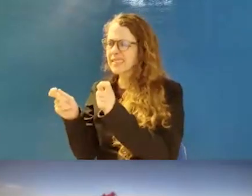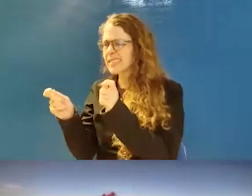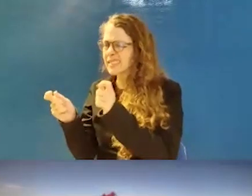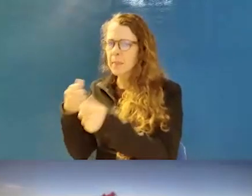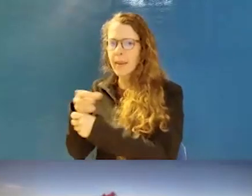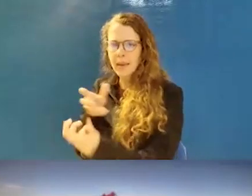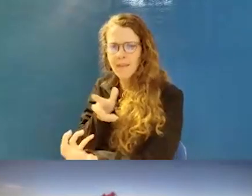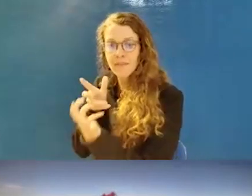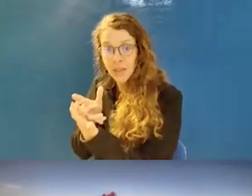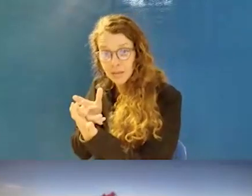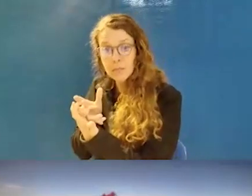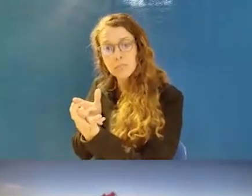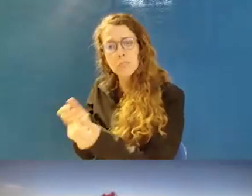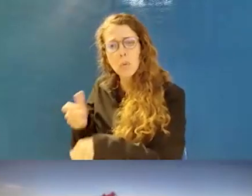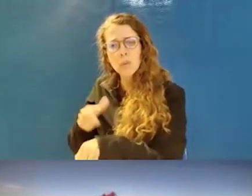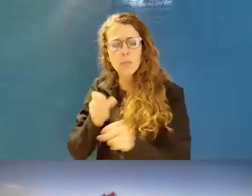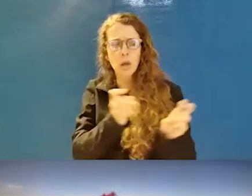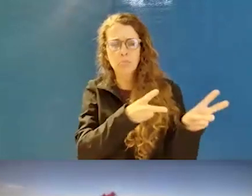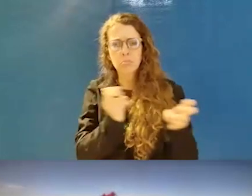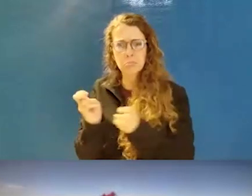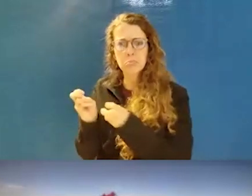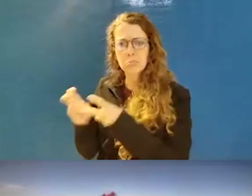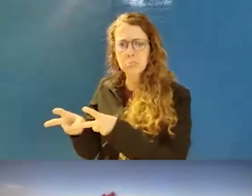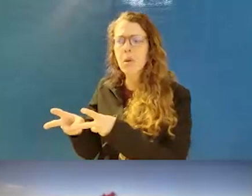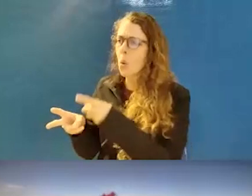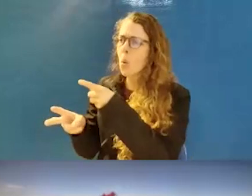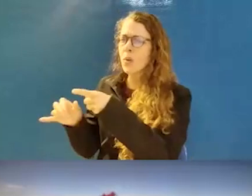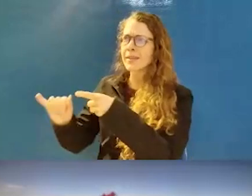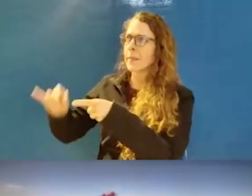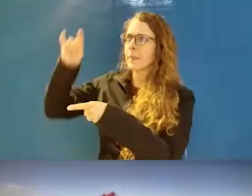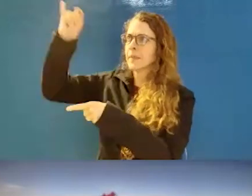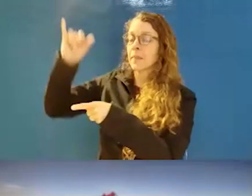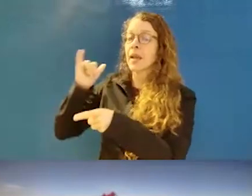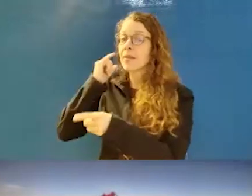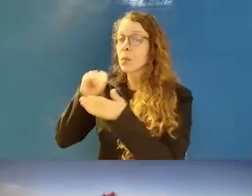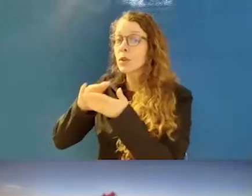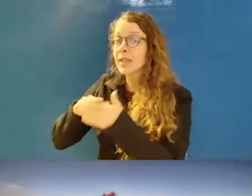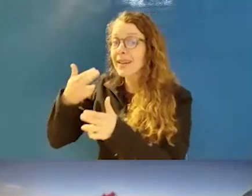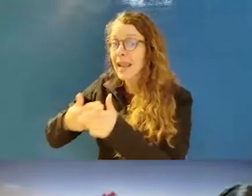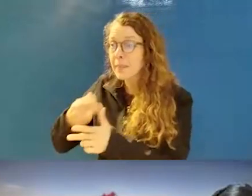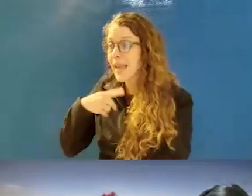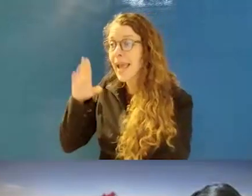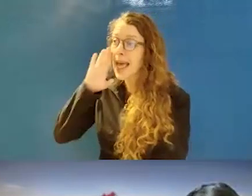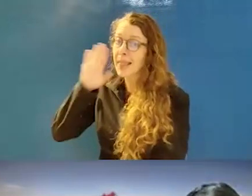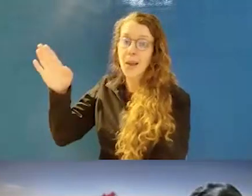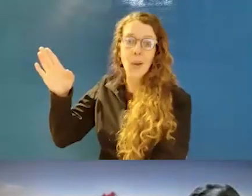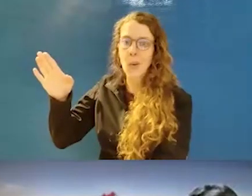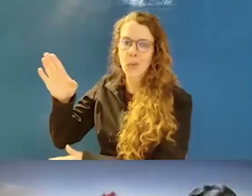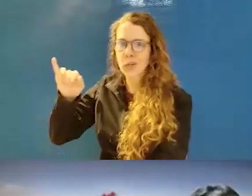But, you know, for the most part you can just copy and paste, if you put their name, if you say hi, you know, Joe or whatever.